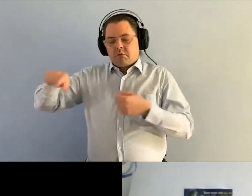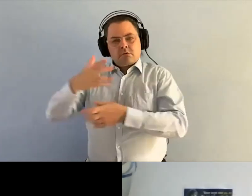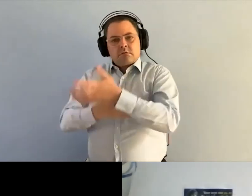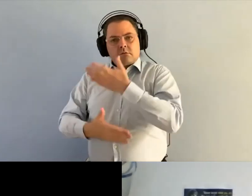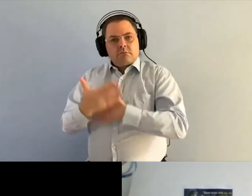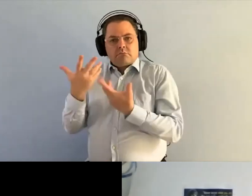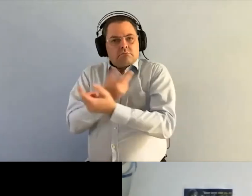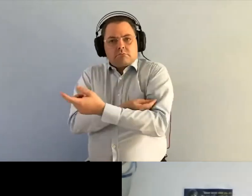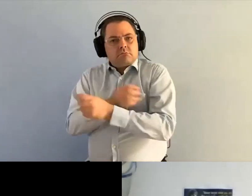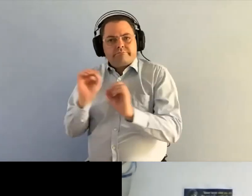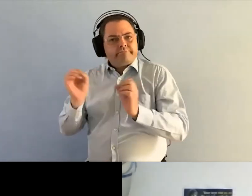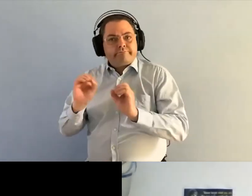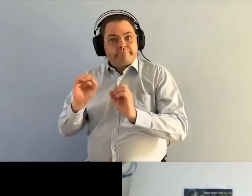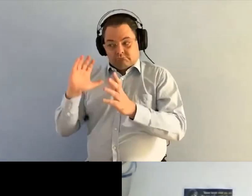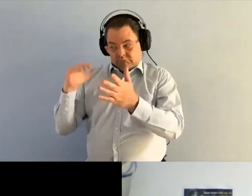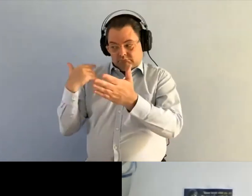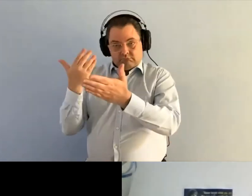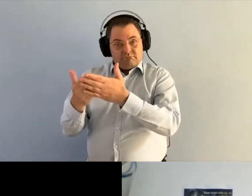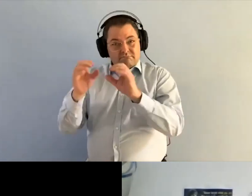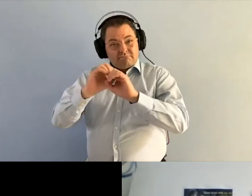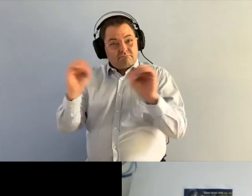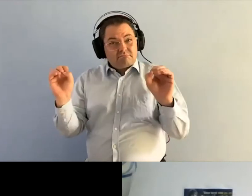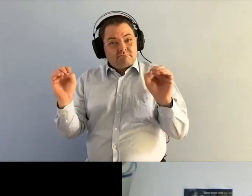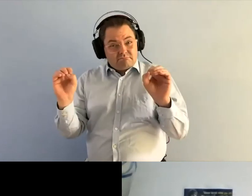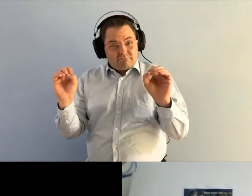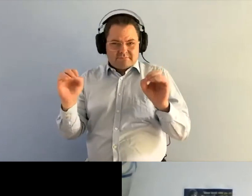working in healthcare. People with disabilities are not been giving